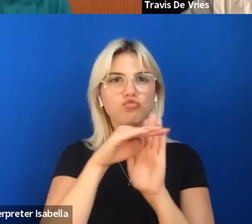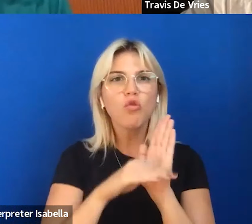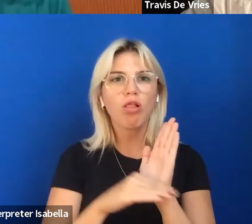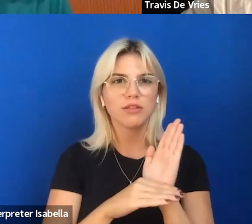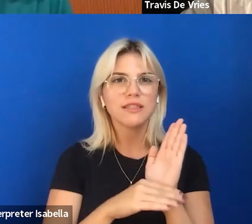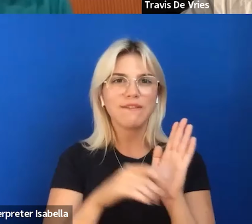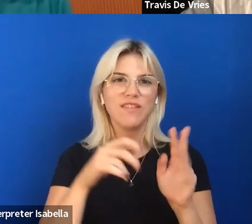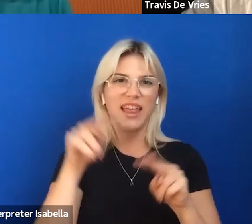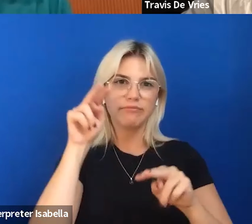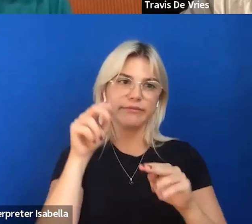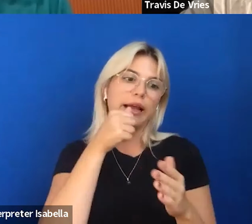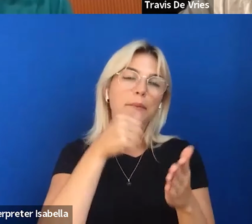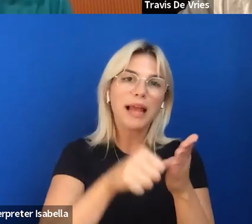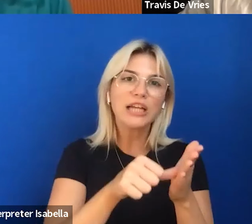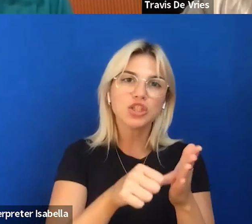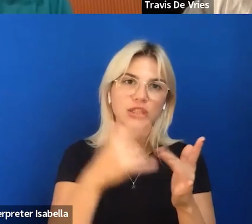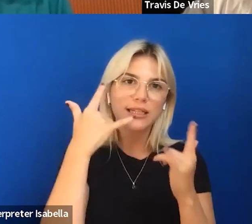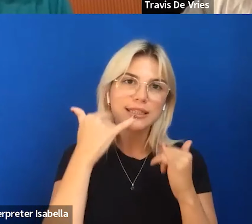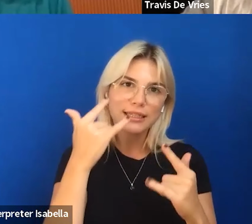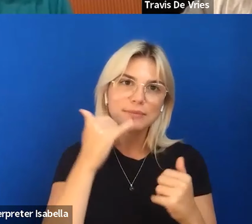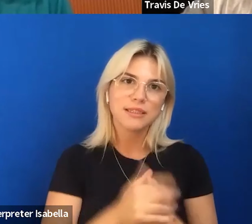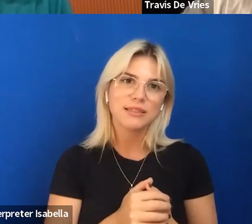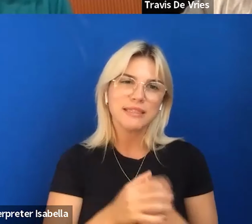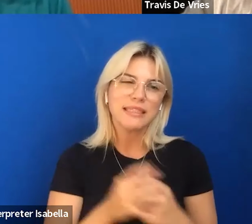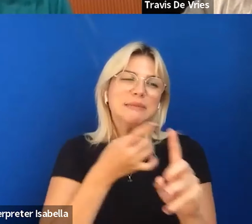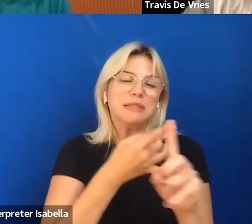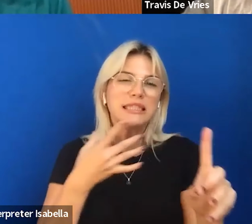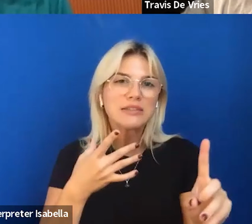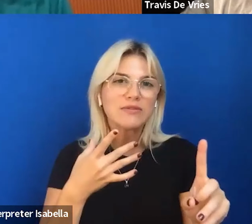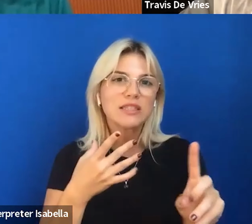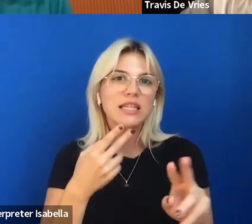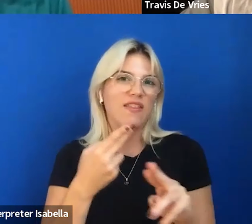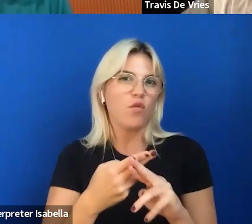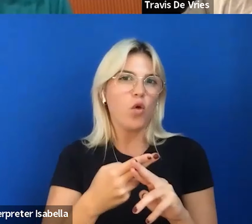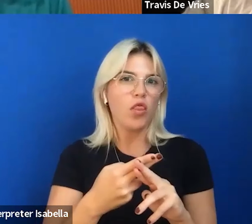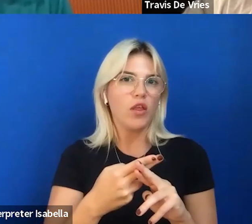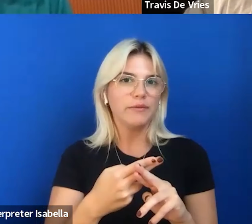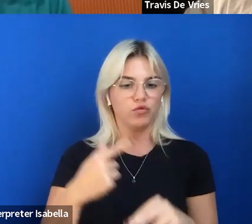particularly with the required demonstration of ICIP.